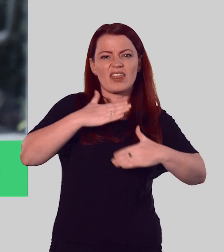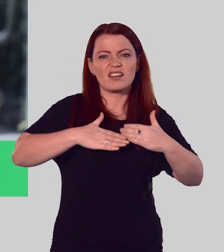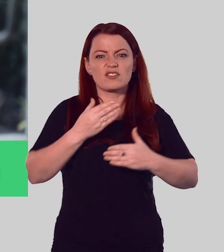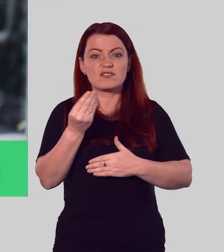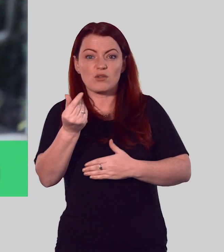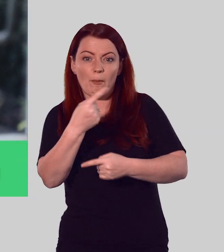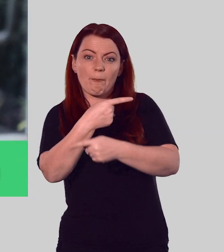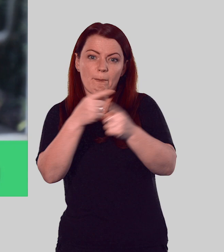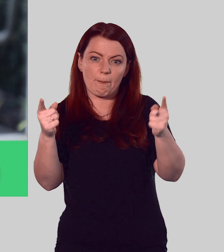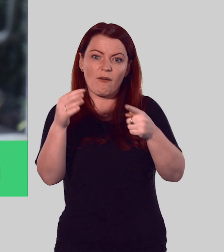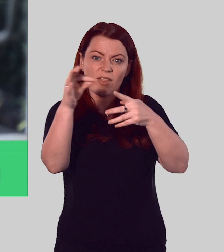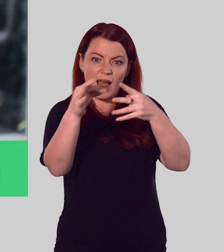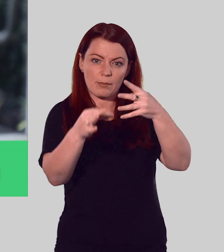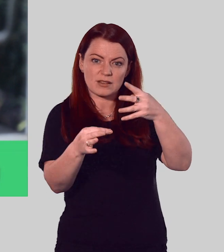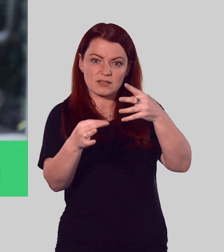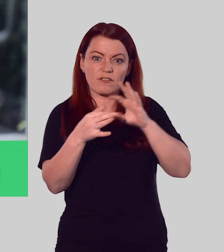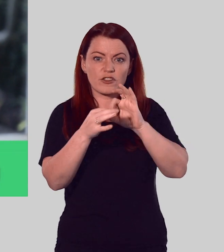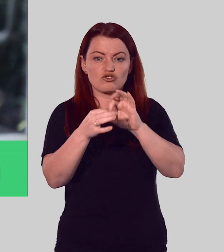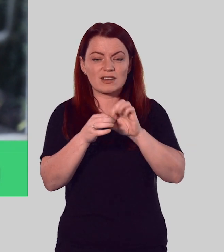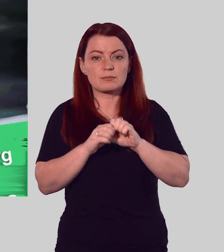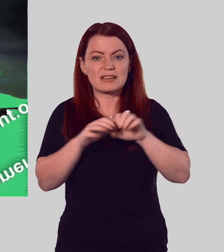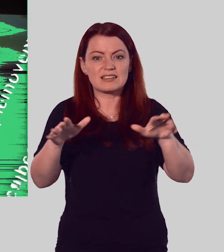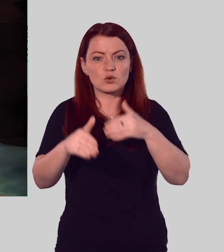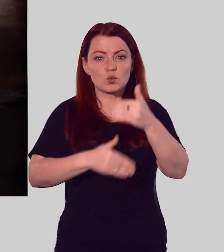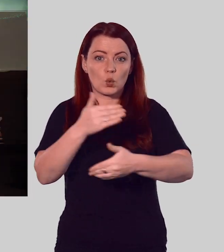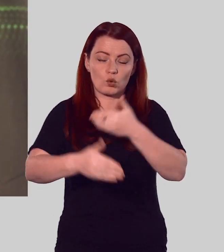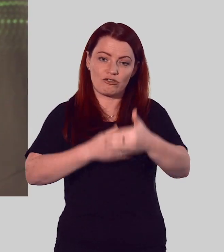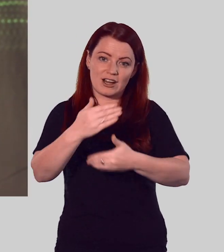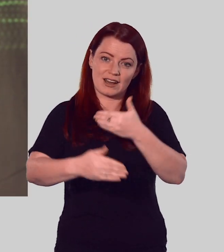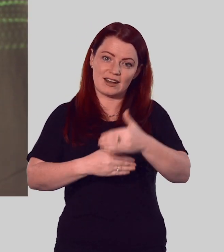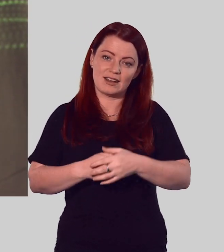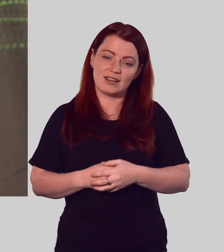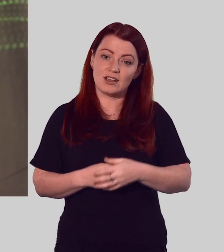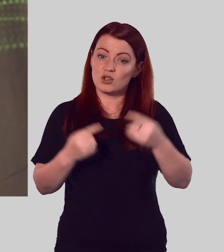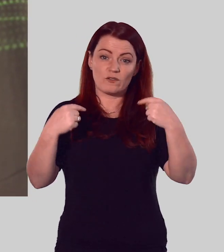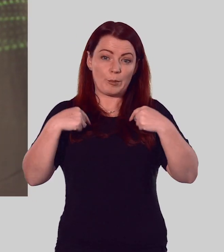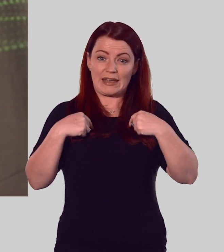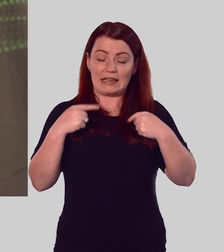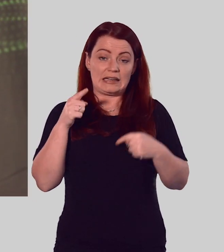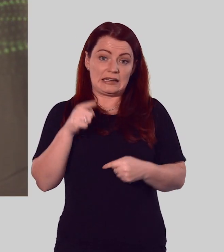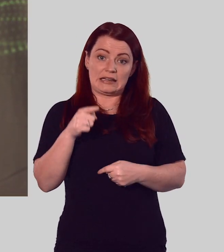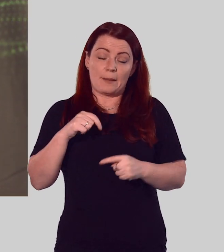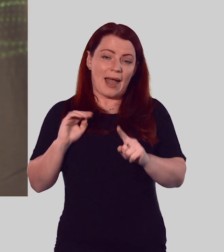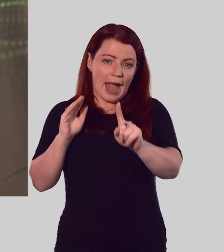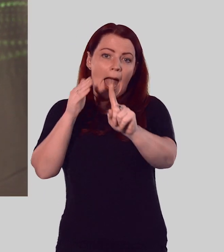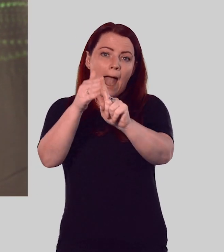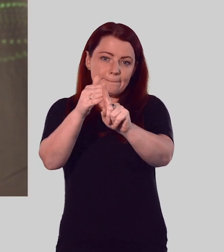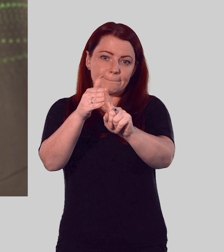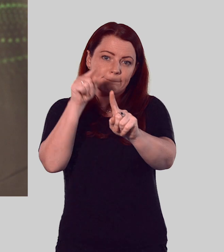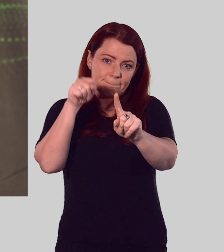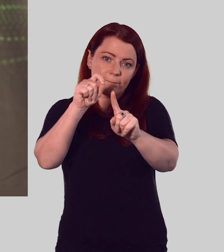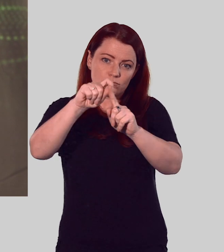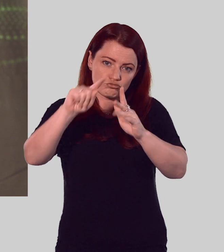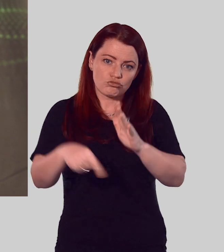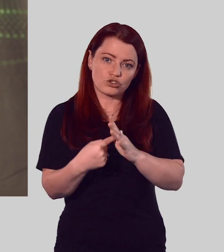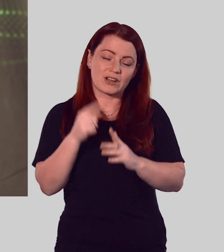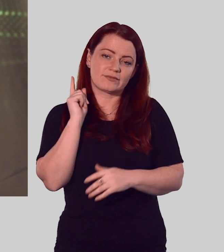elements of the transmedia storytelling. So for me this was my intended aim for the project, a range of